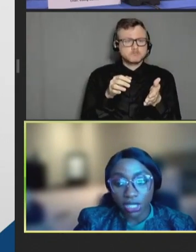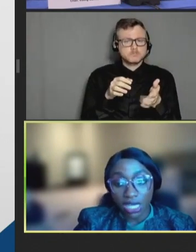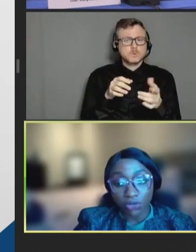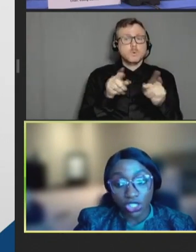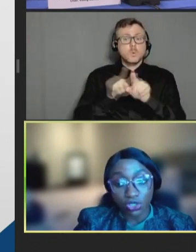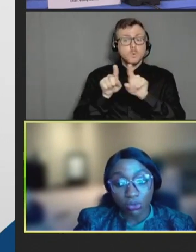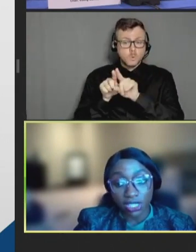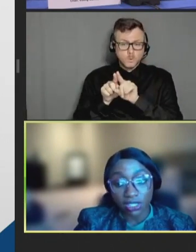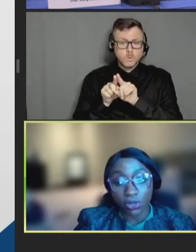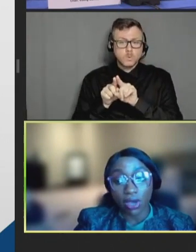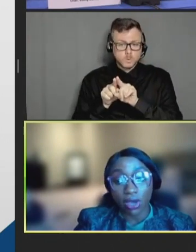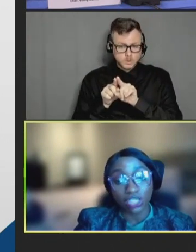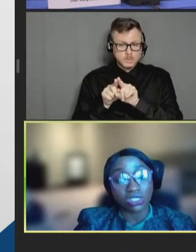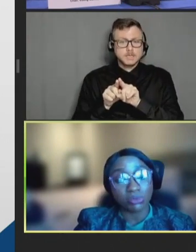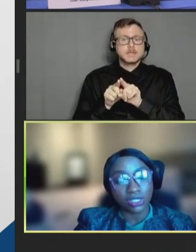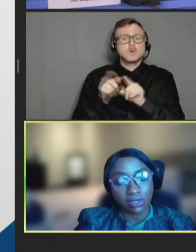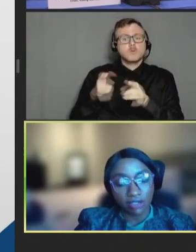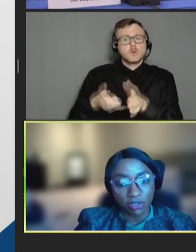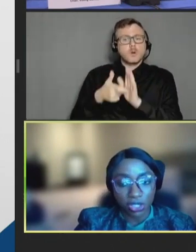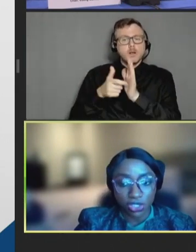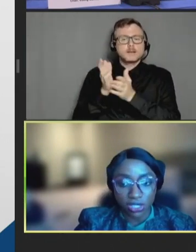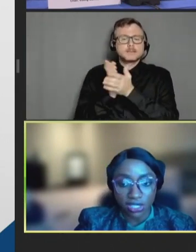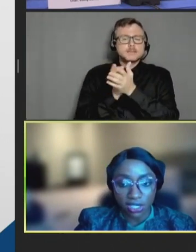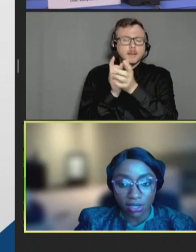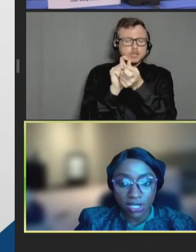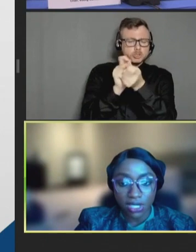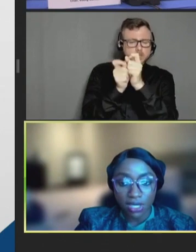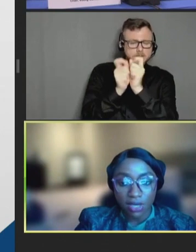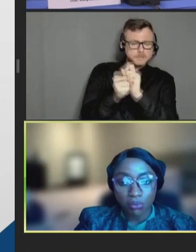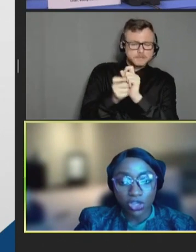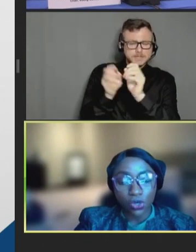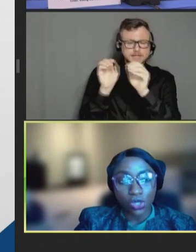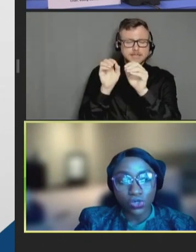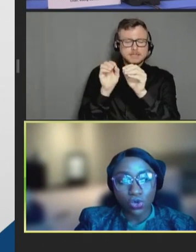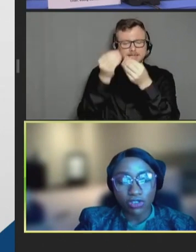some -- which in some cases require adjustments to their information systems. But they also